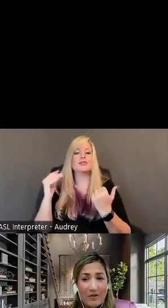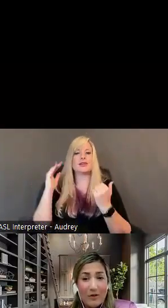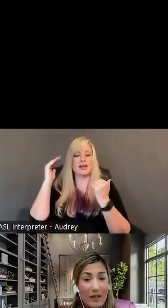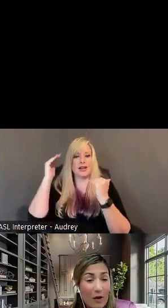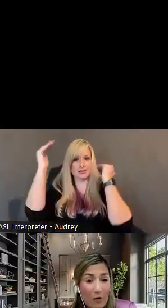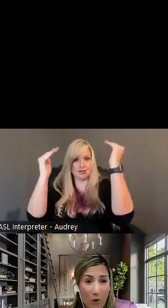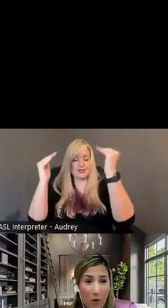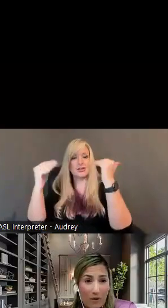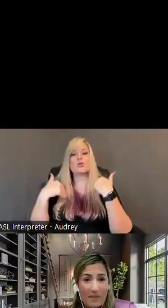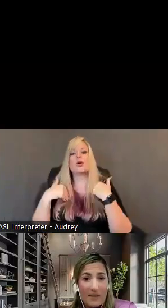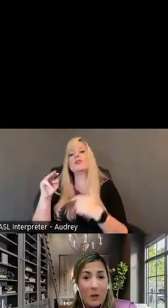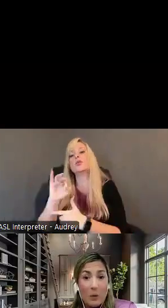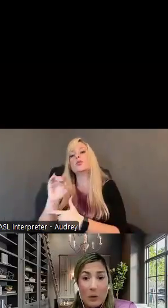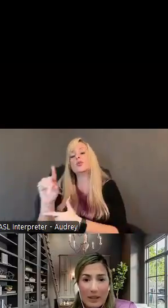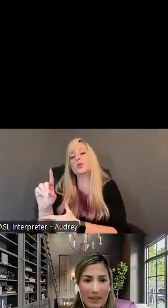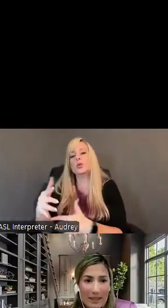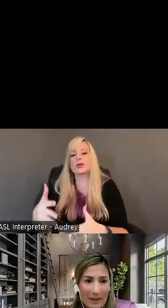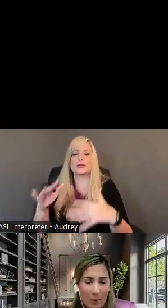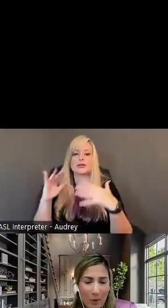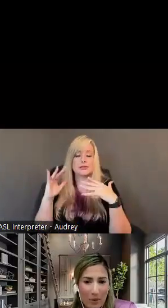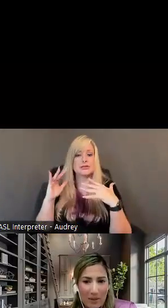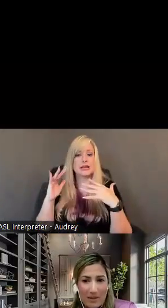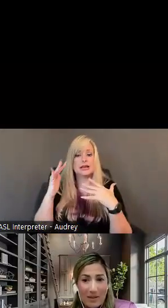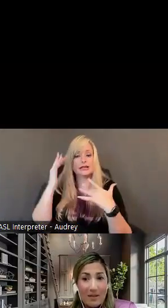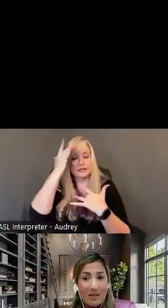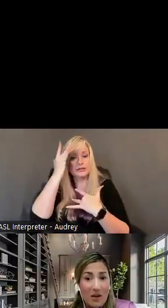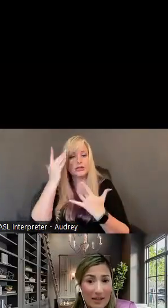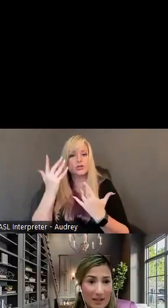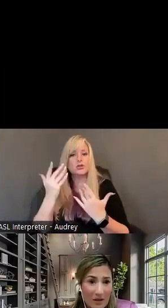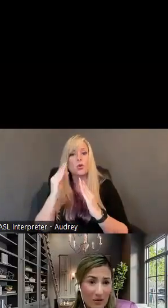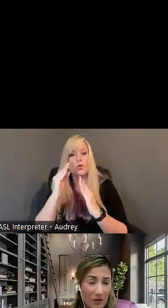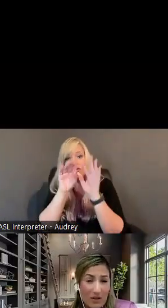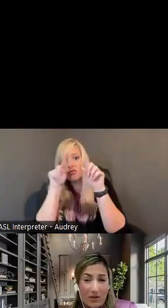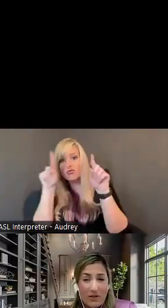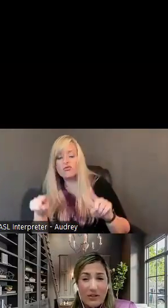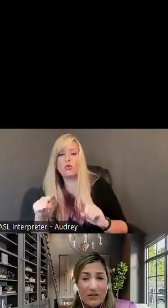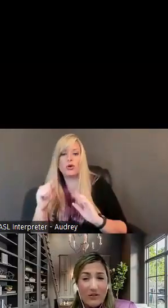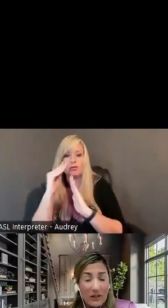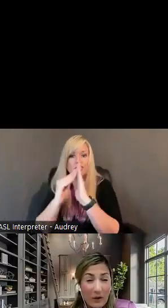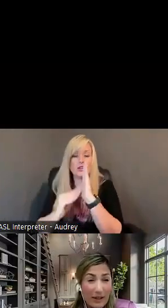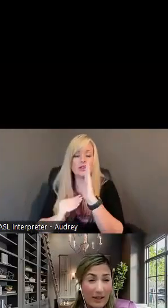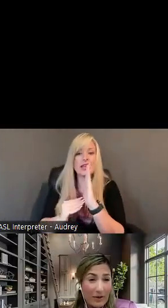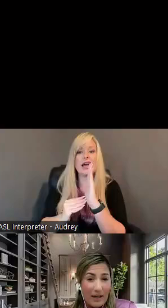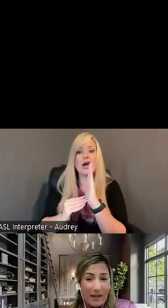filling out forms, organizing appointments, talking to strangers, figuring out how to get